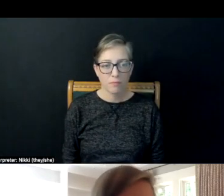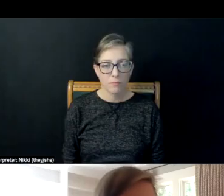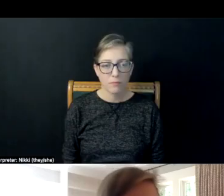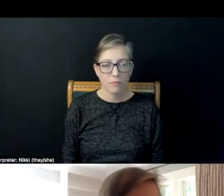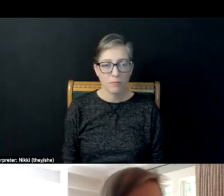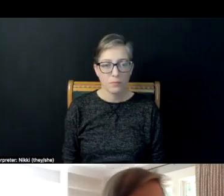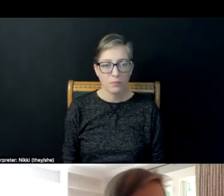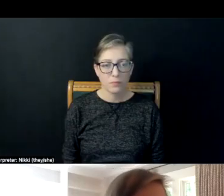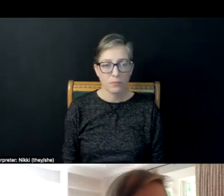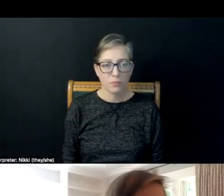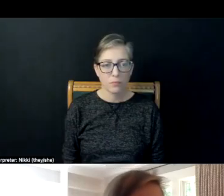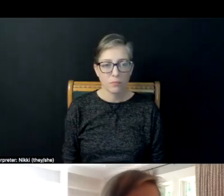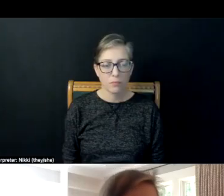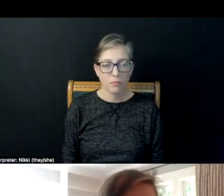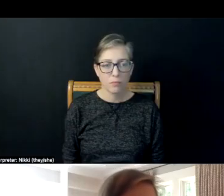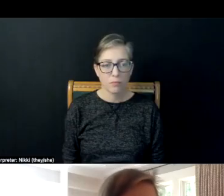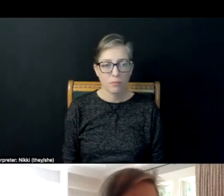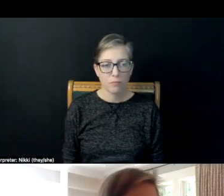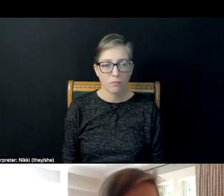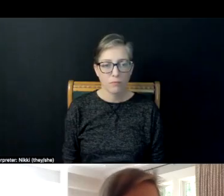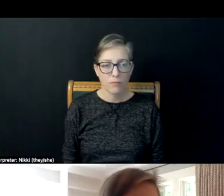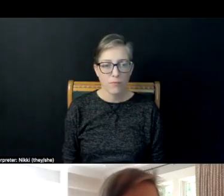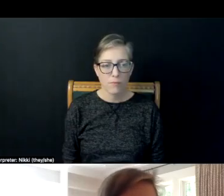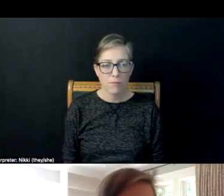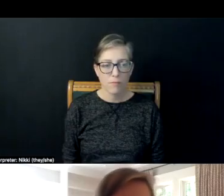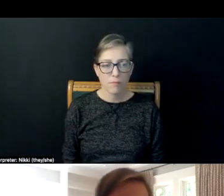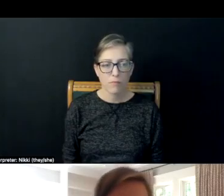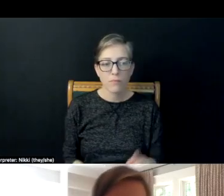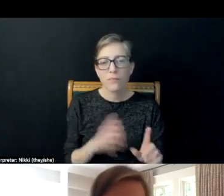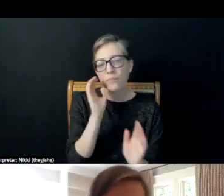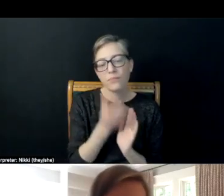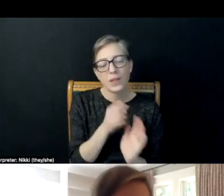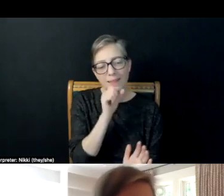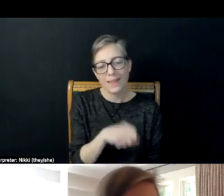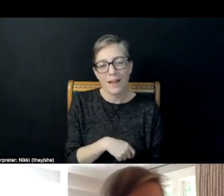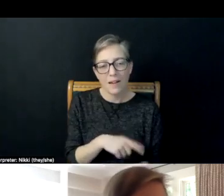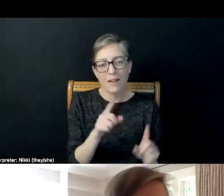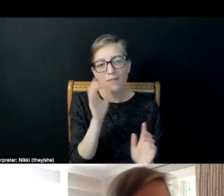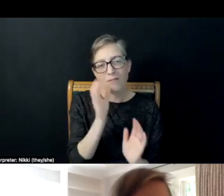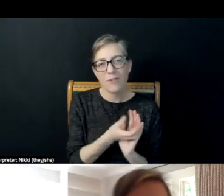is that - I love this photograph. This is a photograph of Fenway Park, see I'm getting ready to move back to Boston.